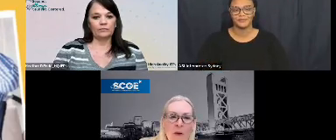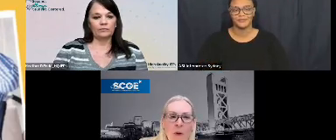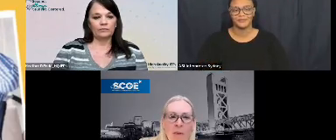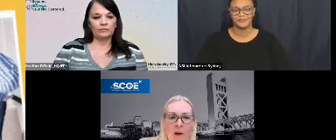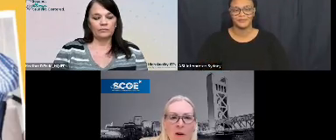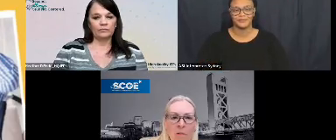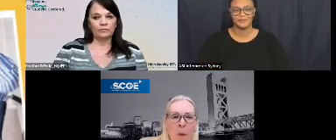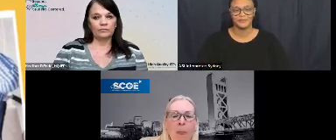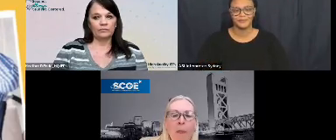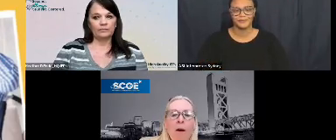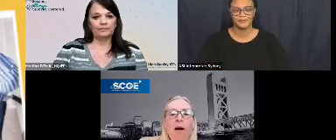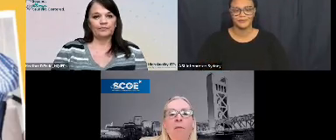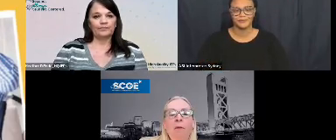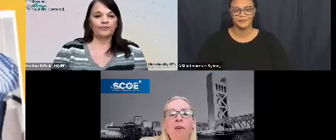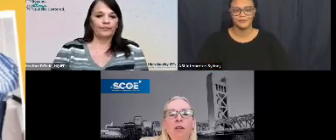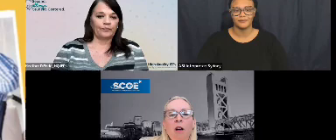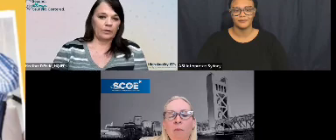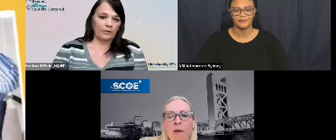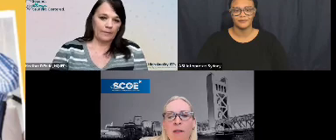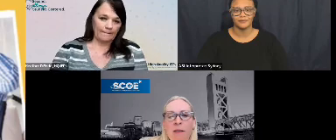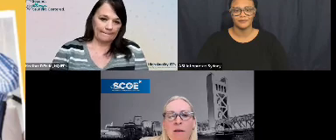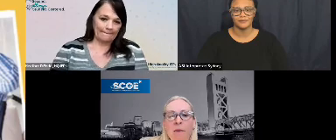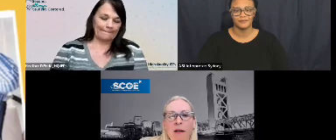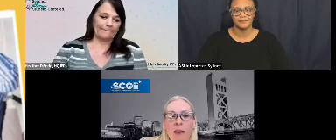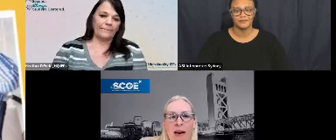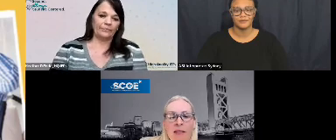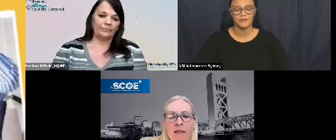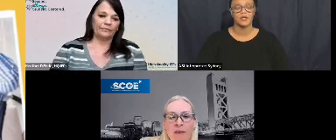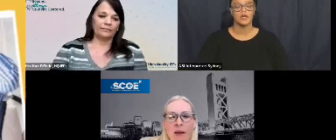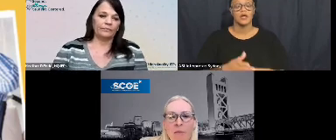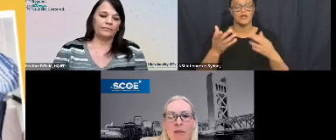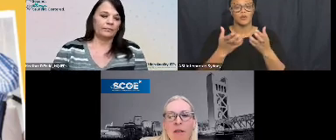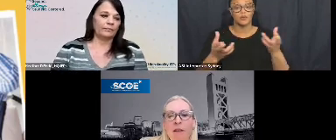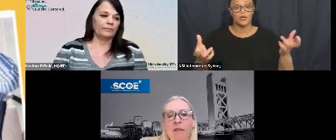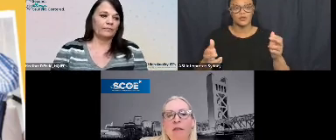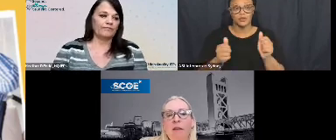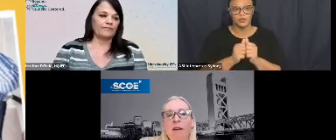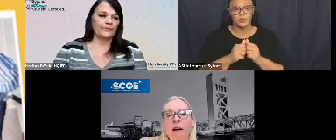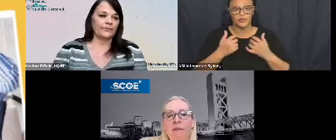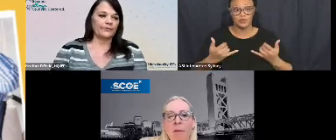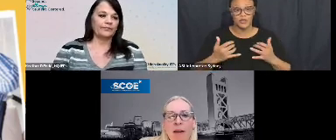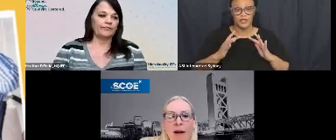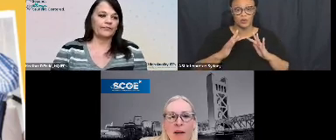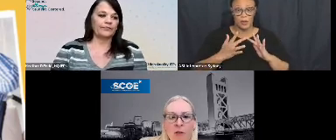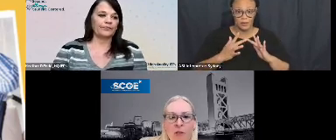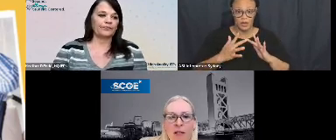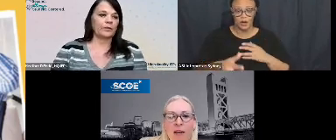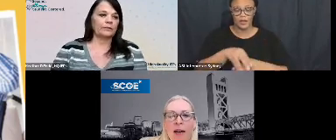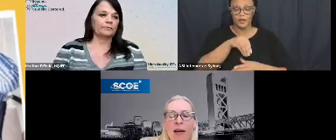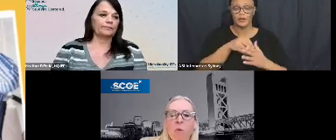with this webinar, um there's also been some guides developed, a family guide, as you see,